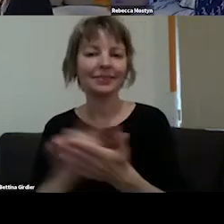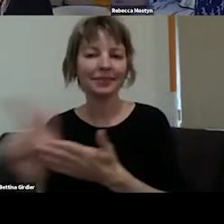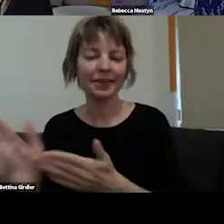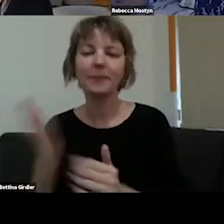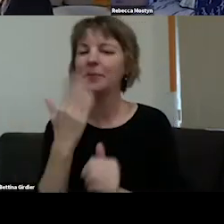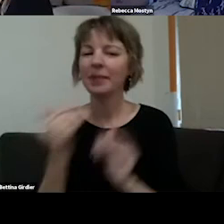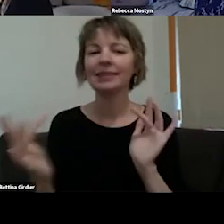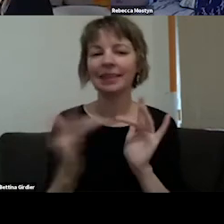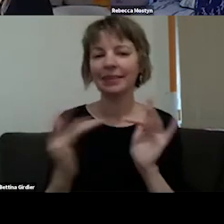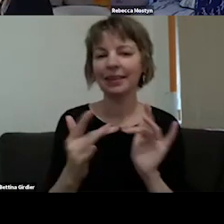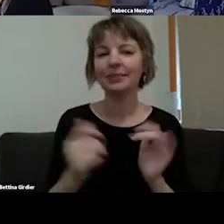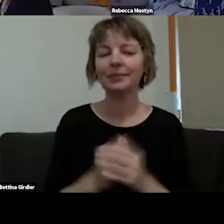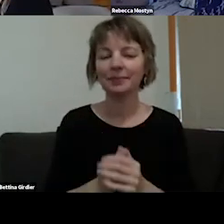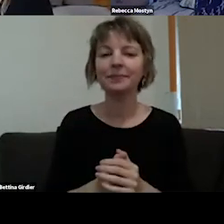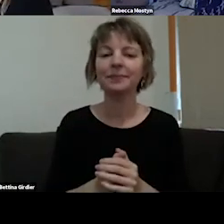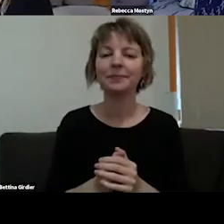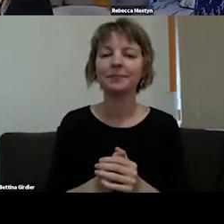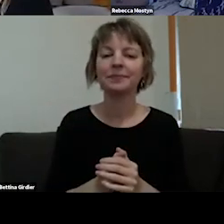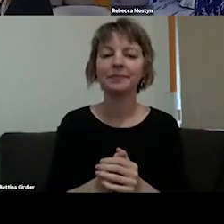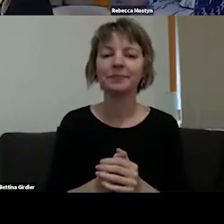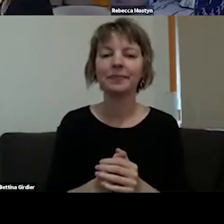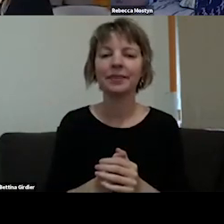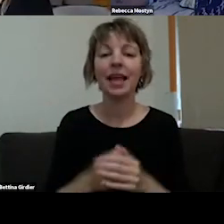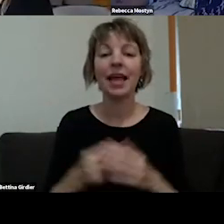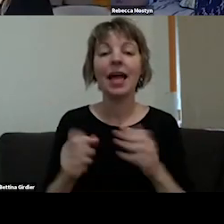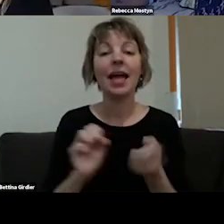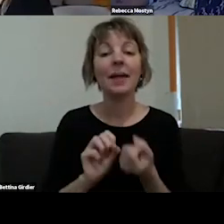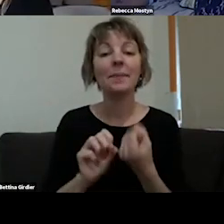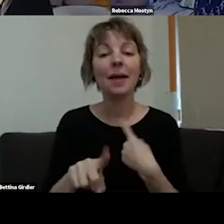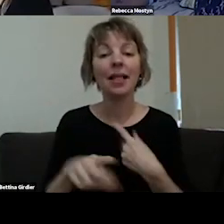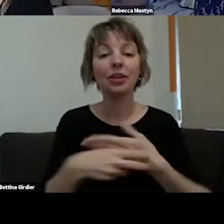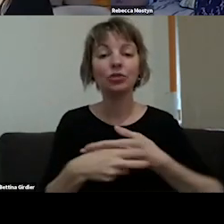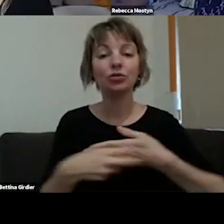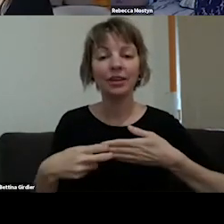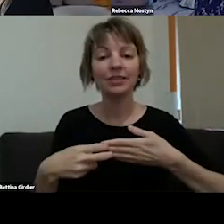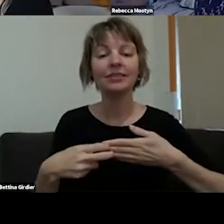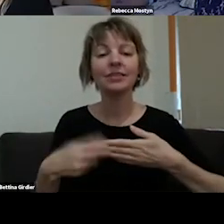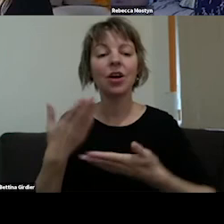If we can just get that email address back up on the screen that would be great.